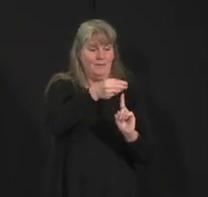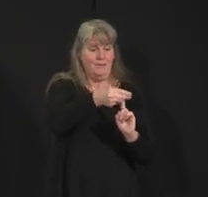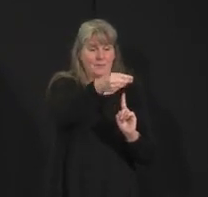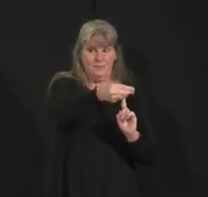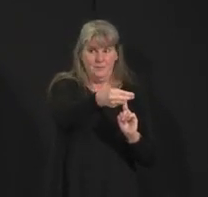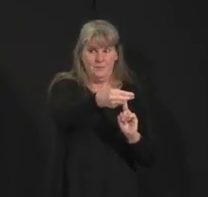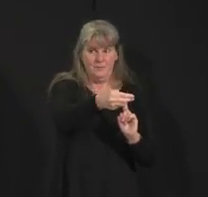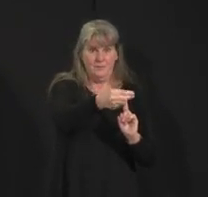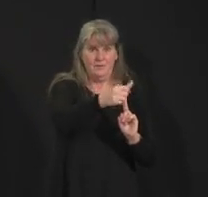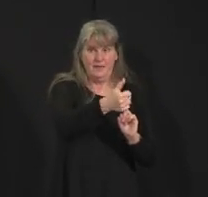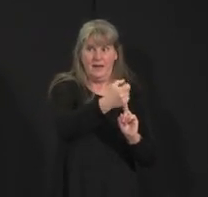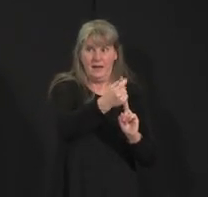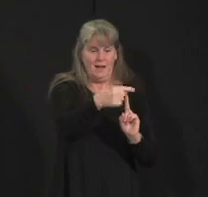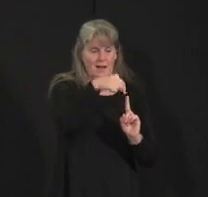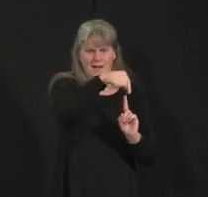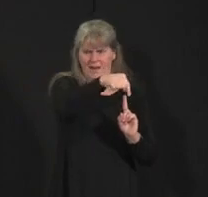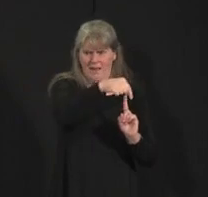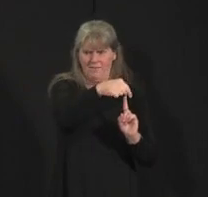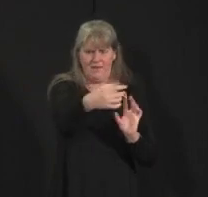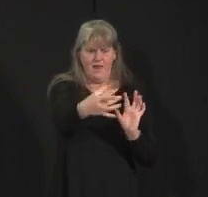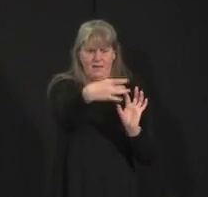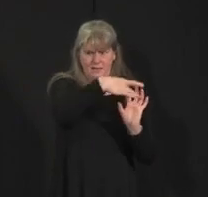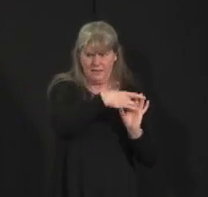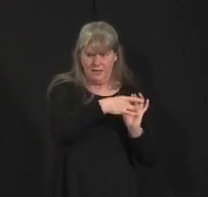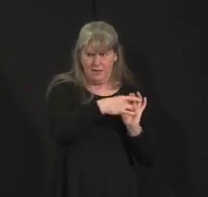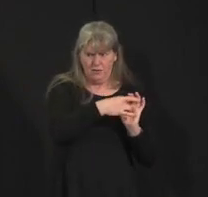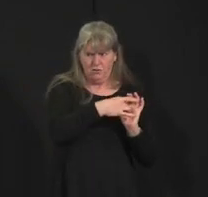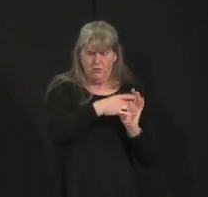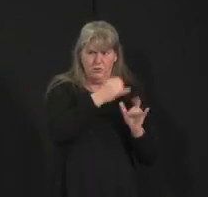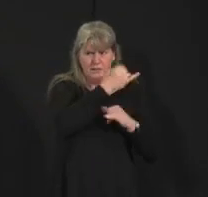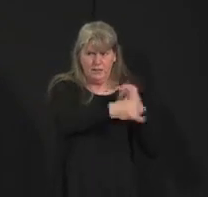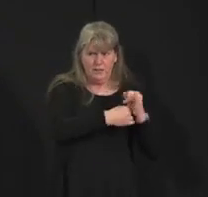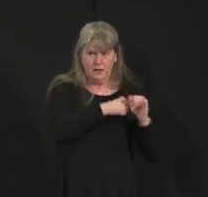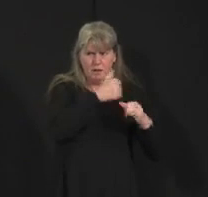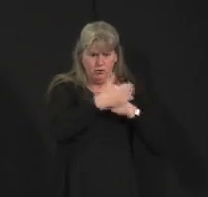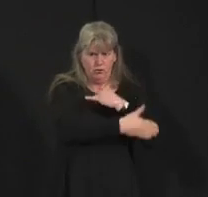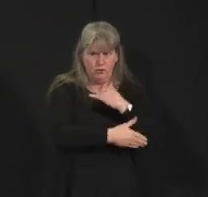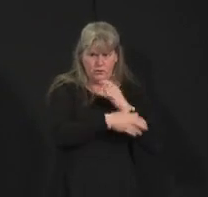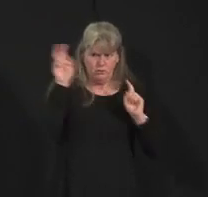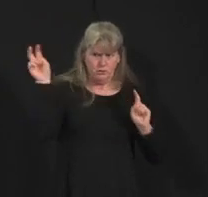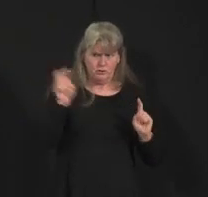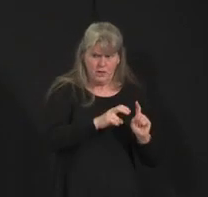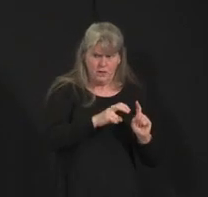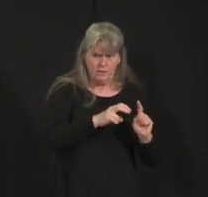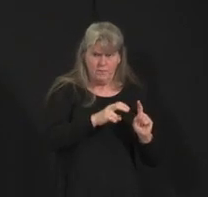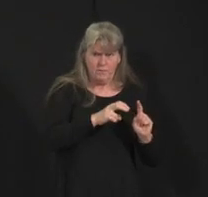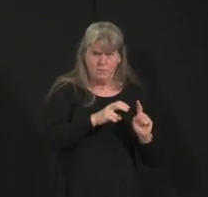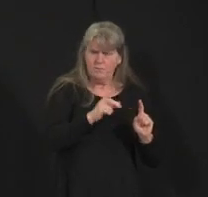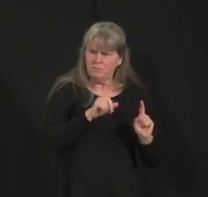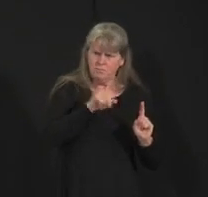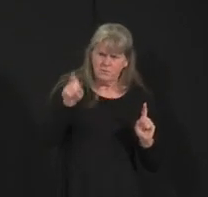with an international traveller? Is that their relation to international travel?